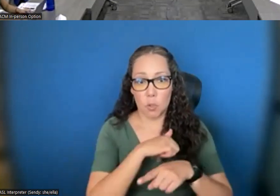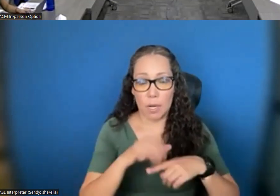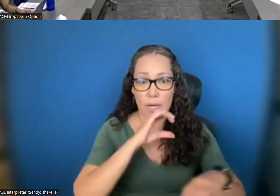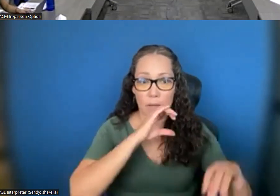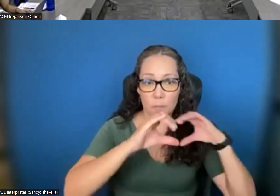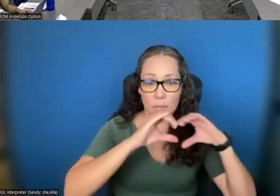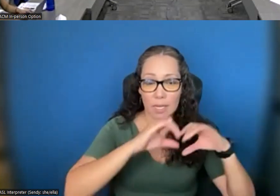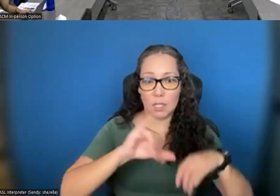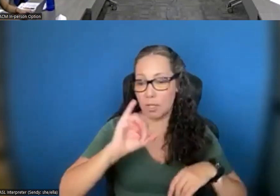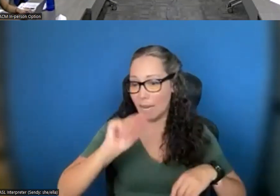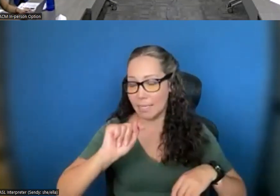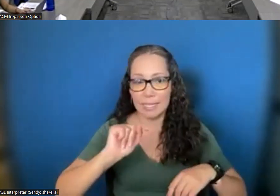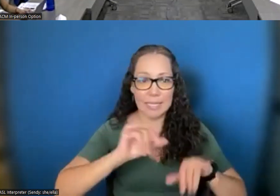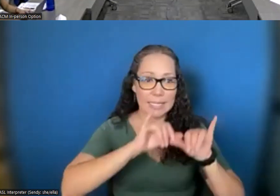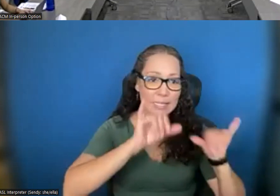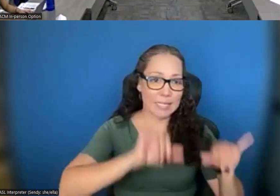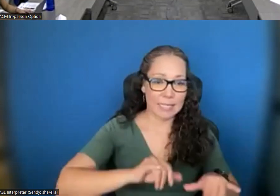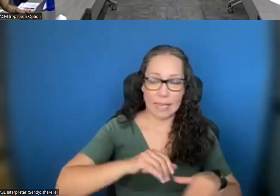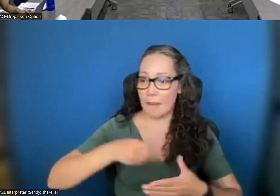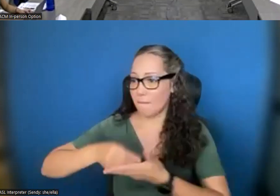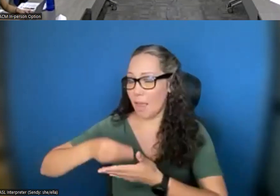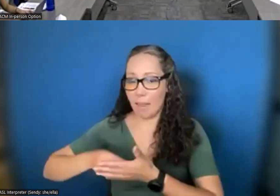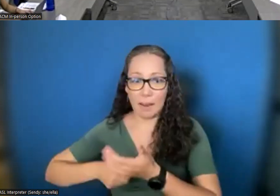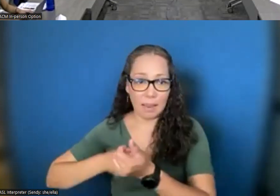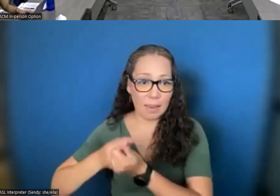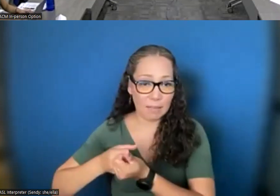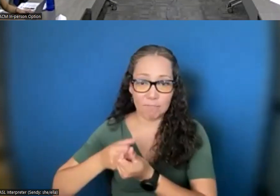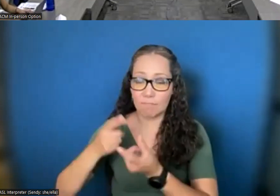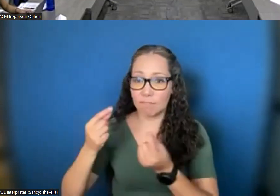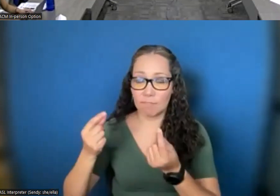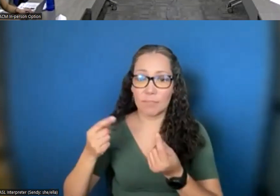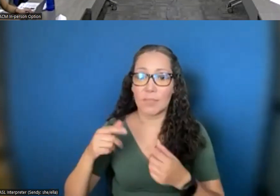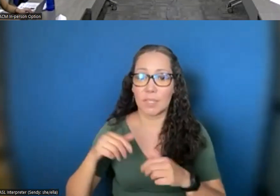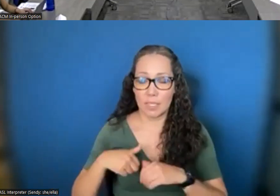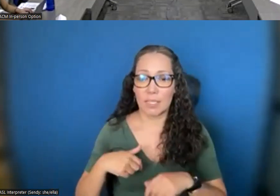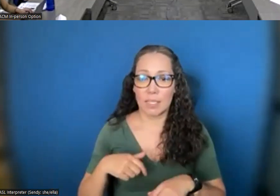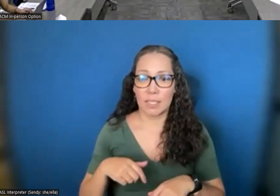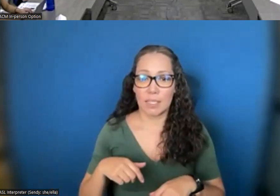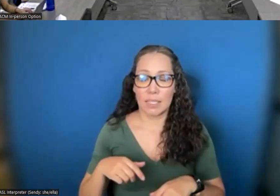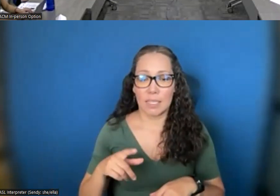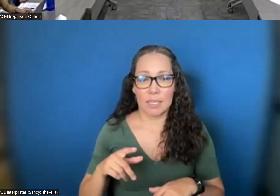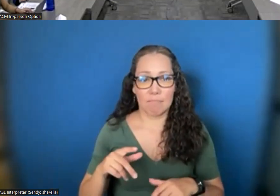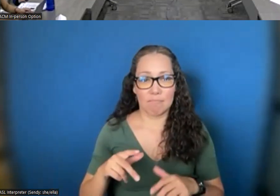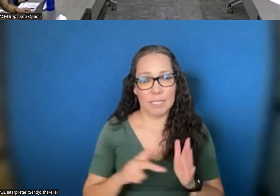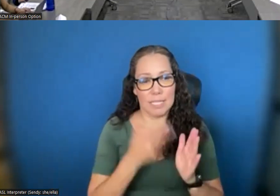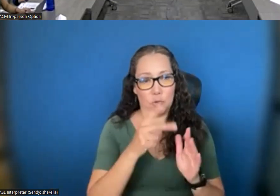systems funding that all translates into the into the AAA as well so we're really trying to see how